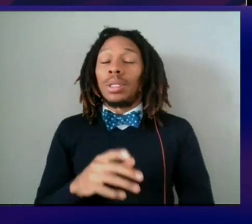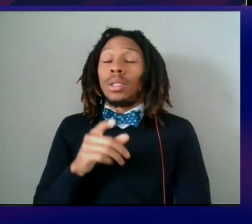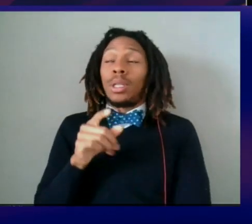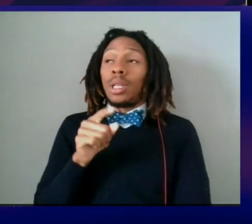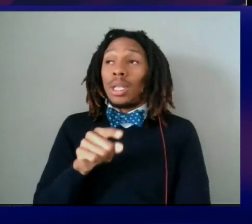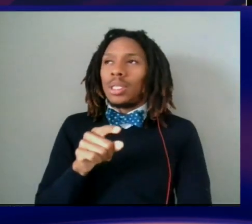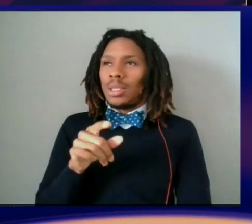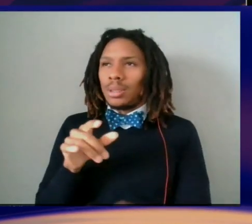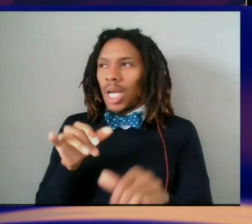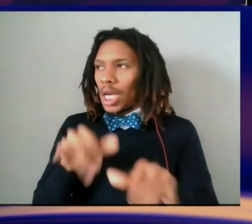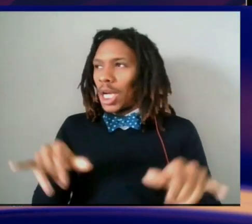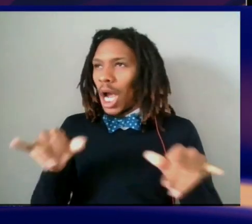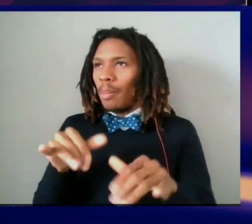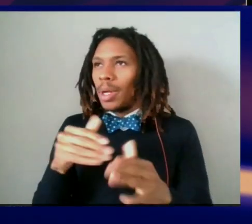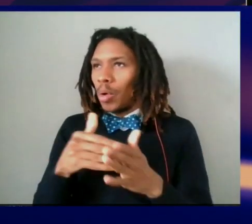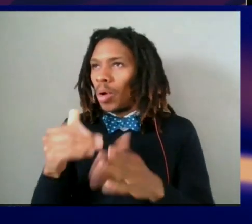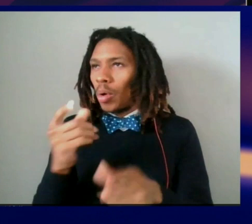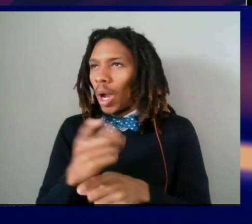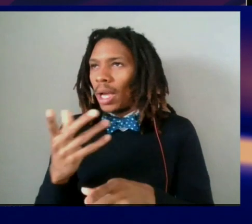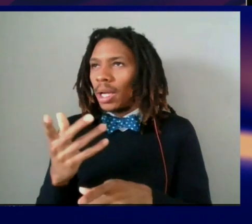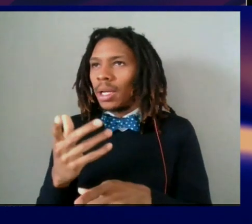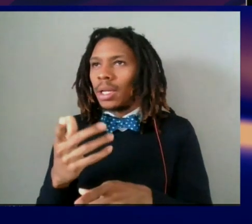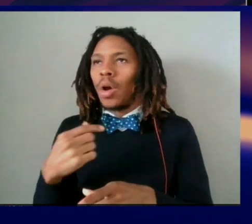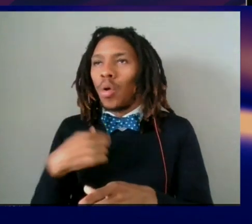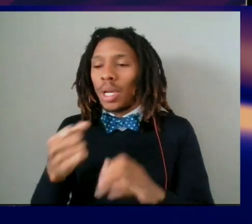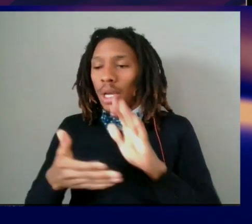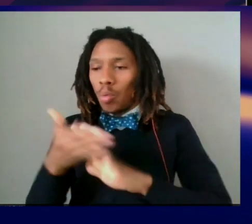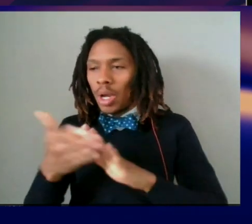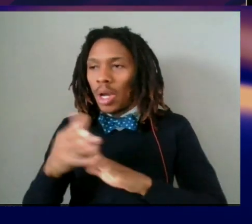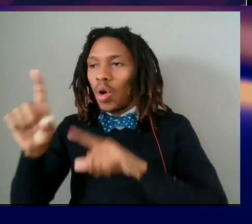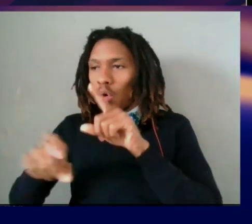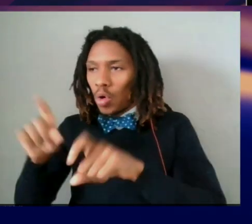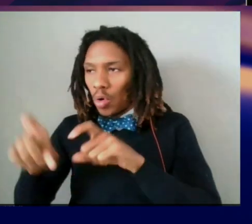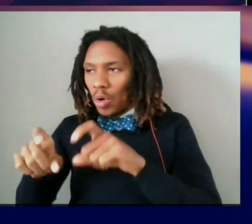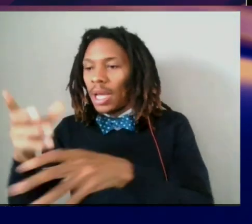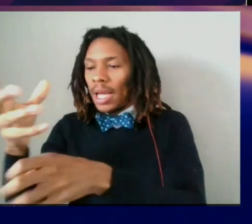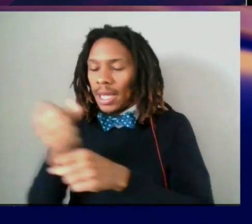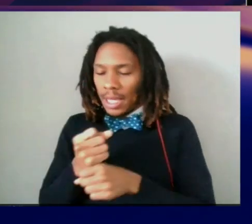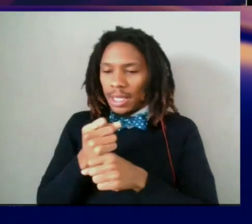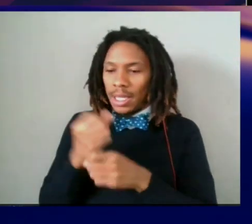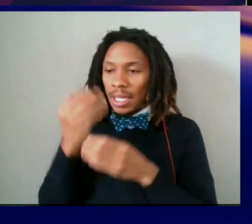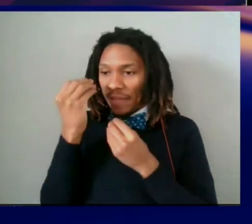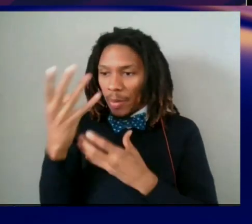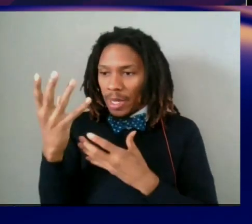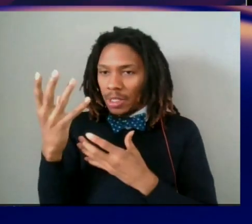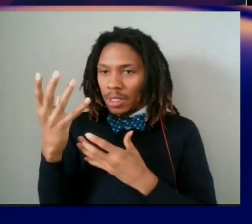We're able to run a query, get back some data, but like is there anything more